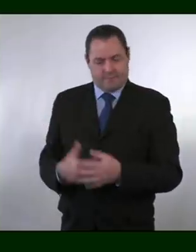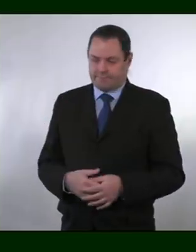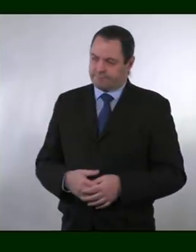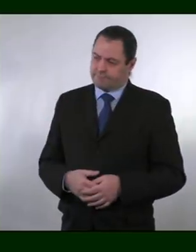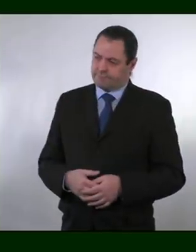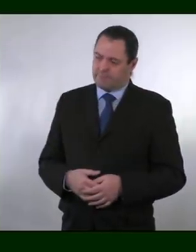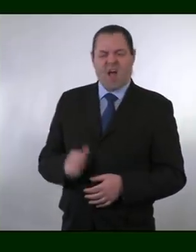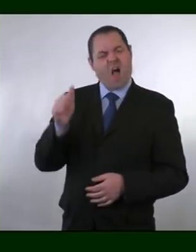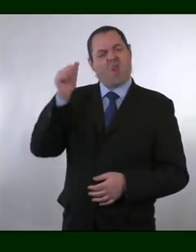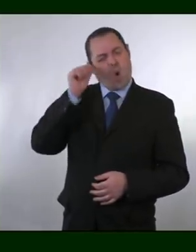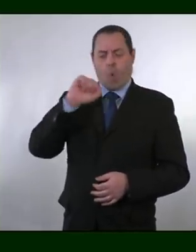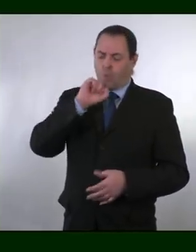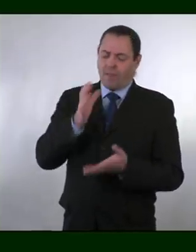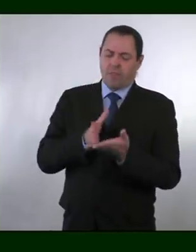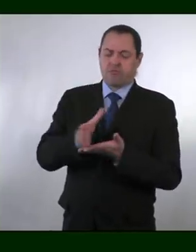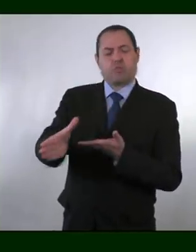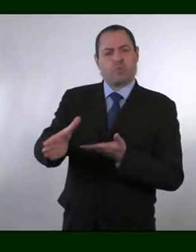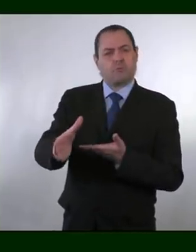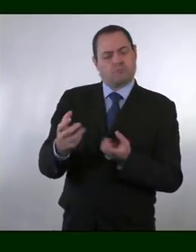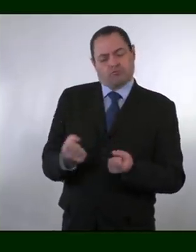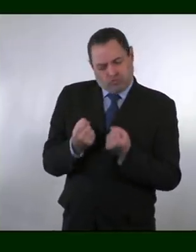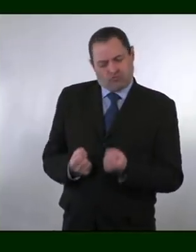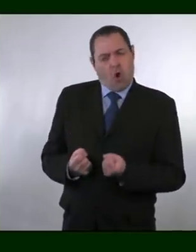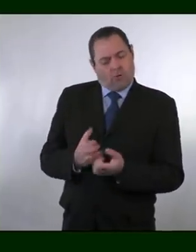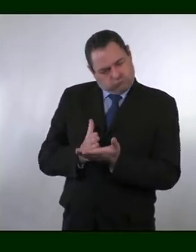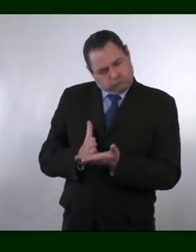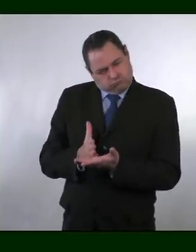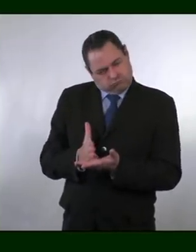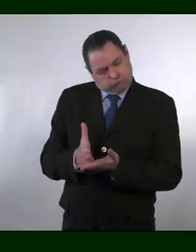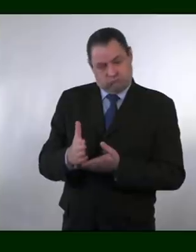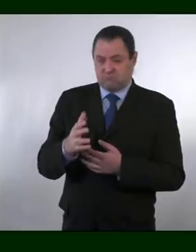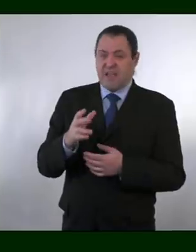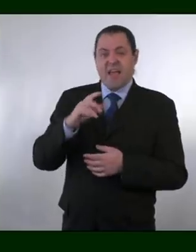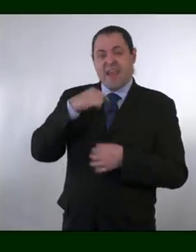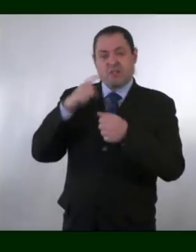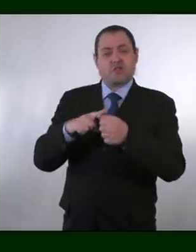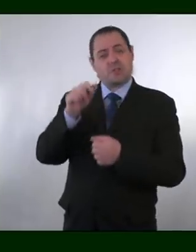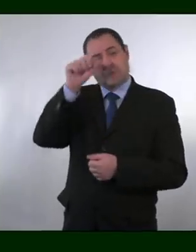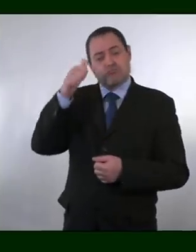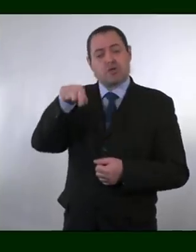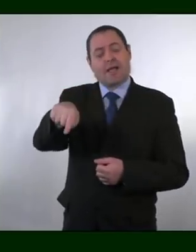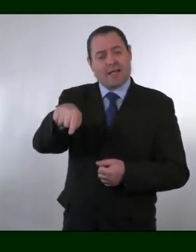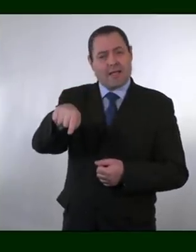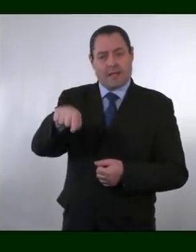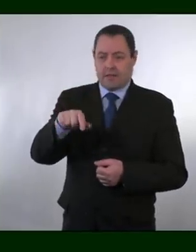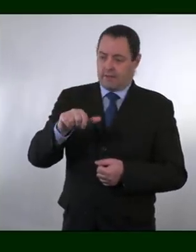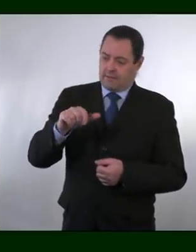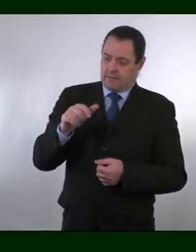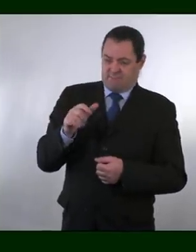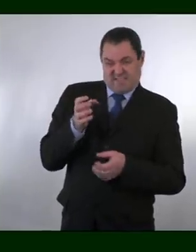will get through this strongly by next spring, as the scientific advisers and the medical officers